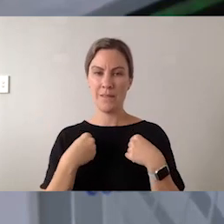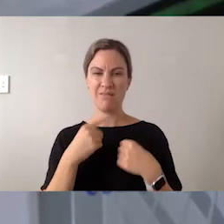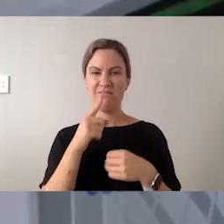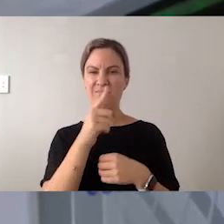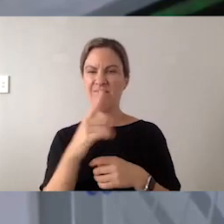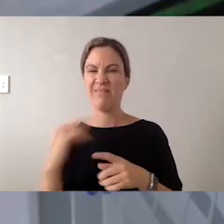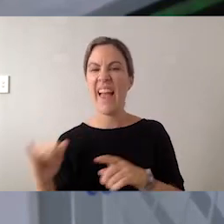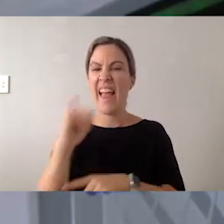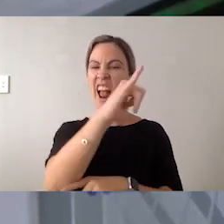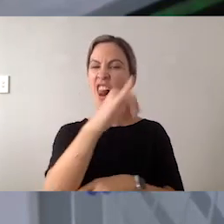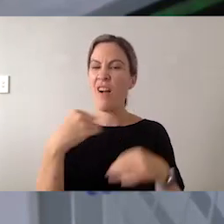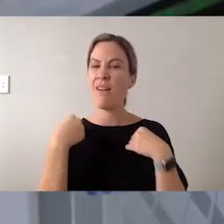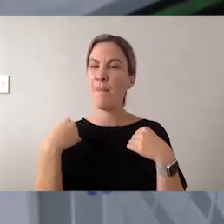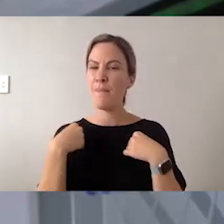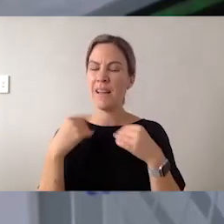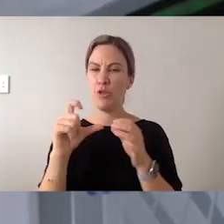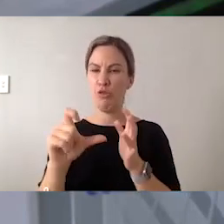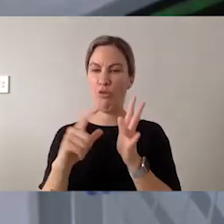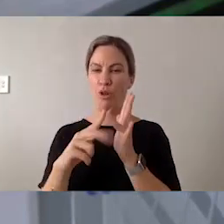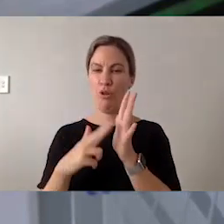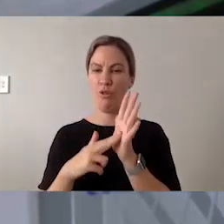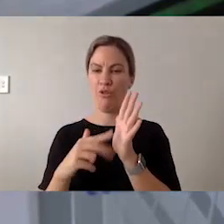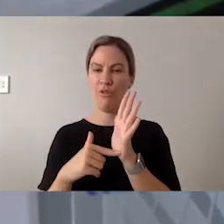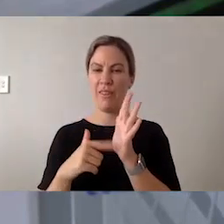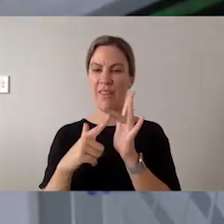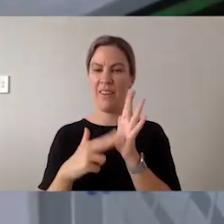Airways in the US was struggling a little bit. They'd just entered